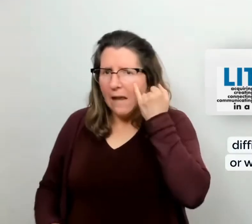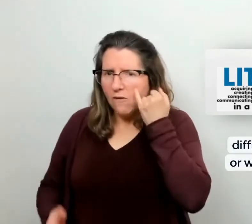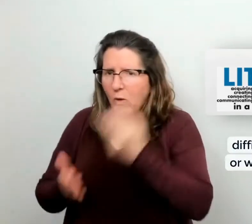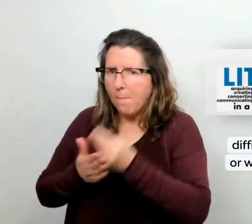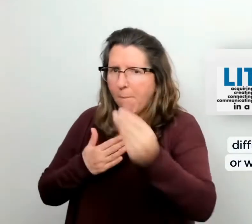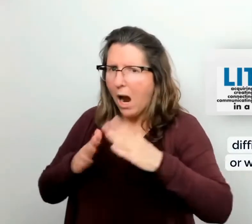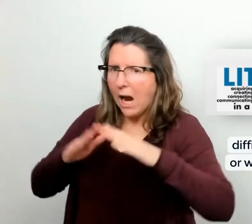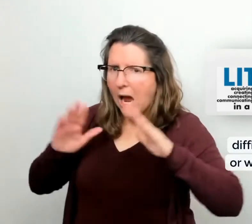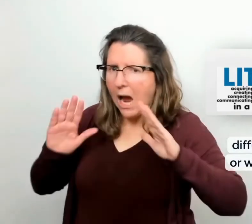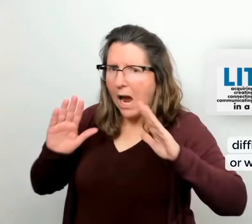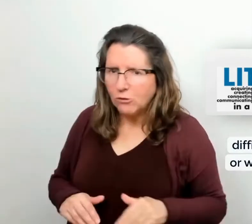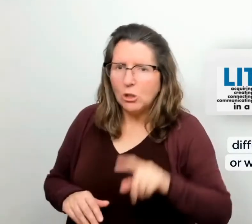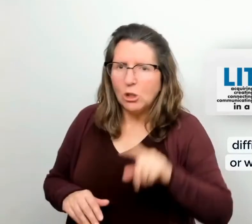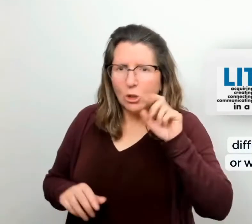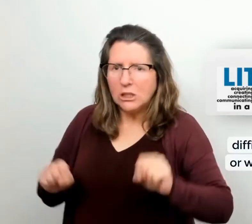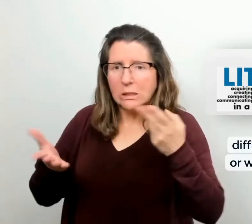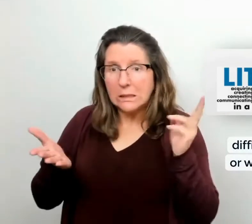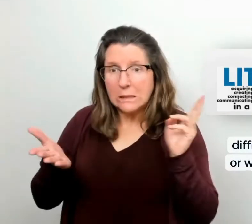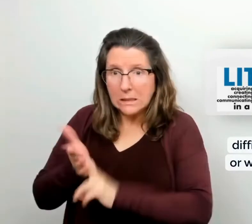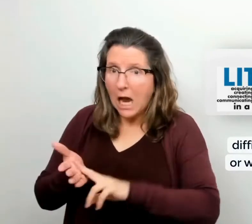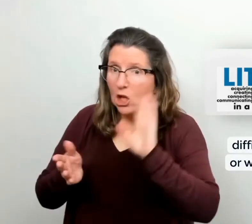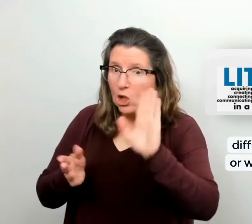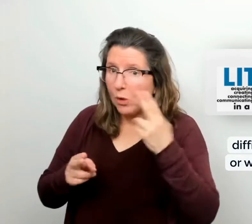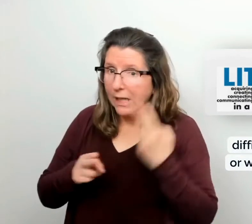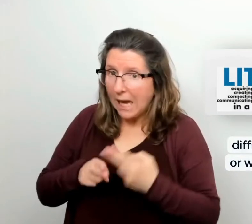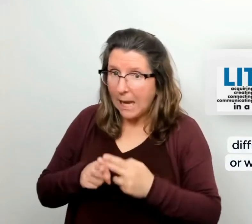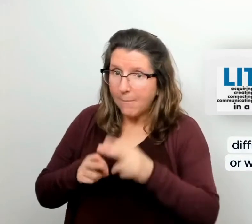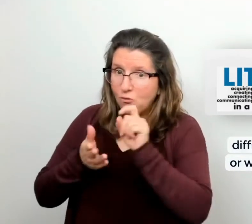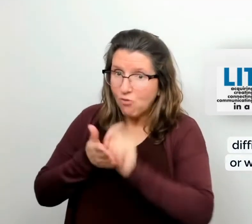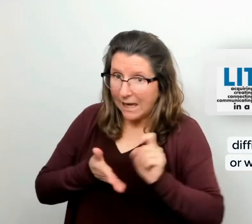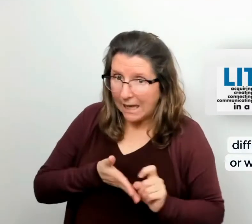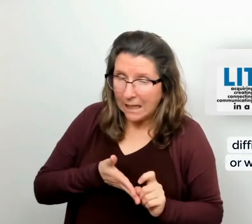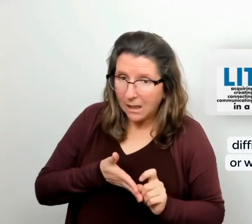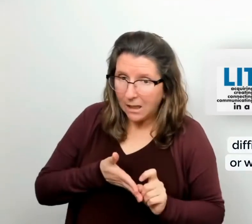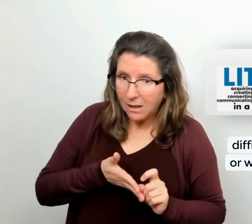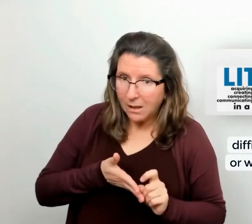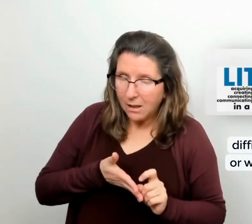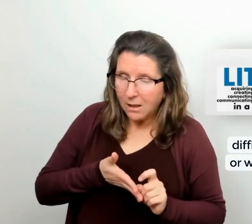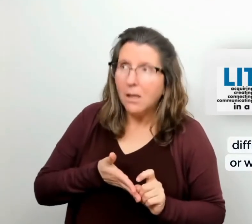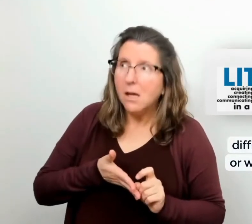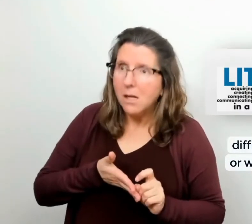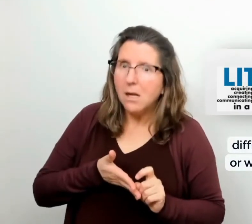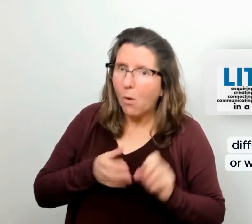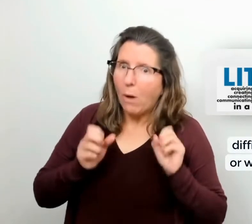I was able to convince them of the "why" for learning to do this by explaining that in the future